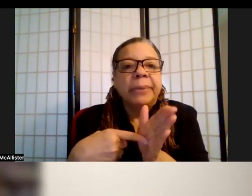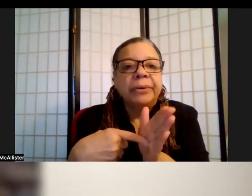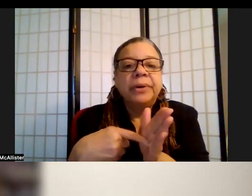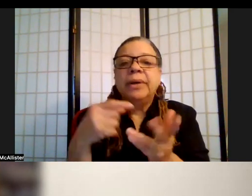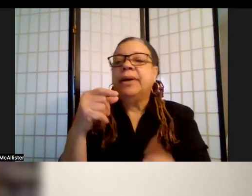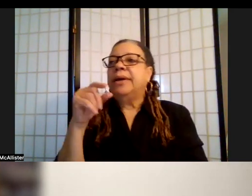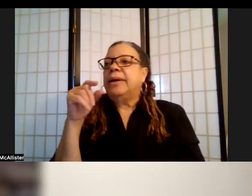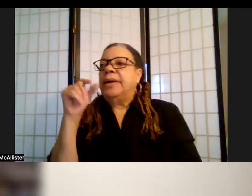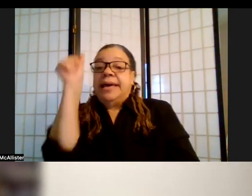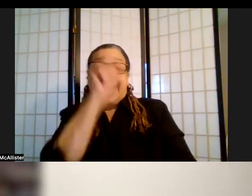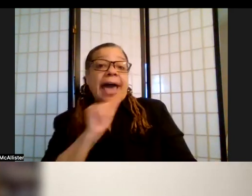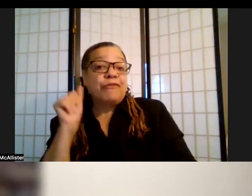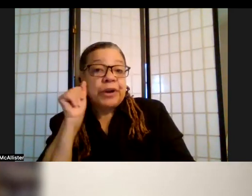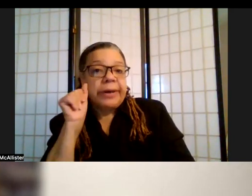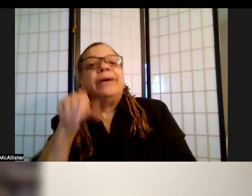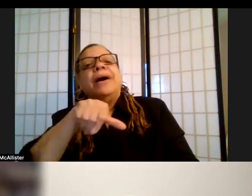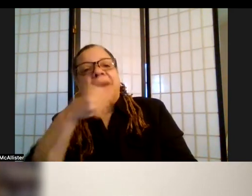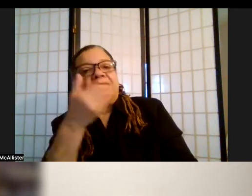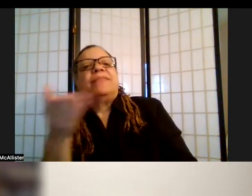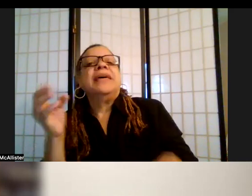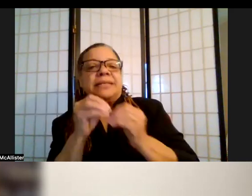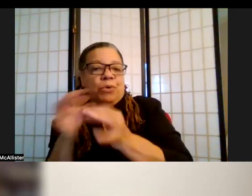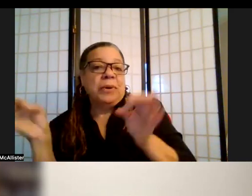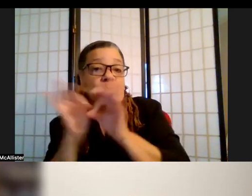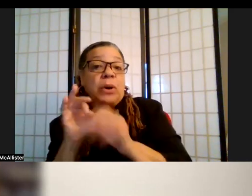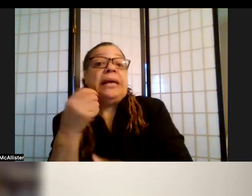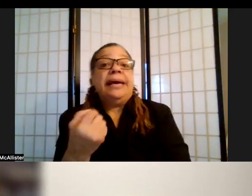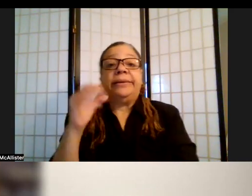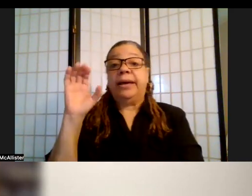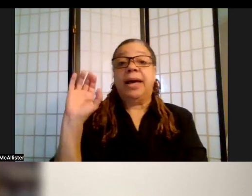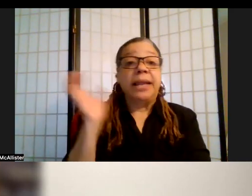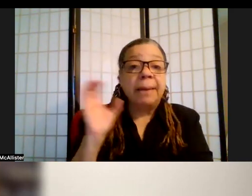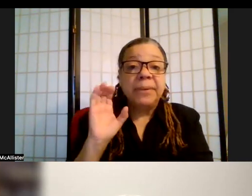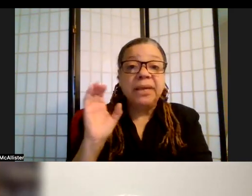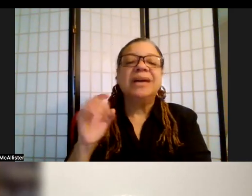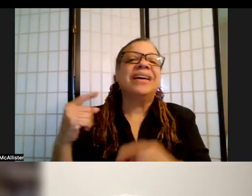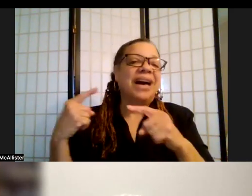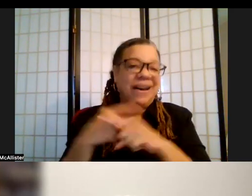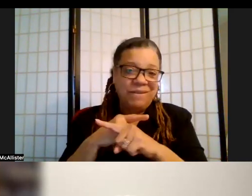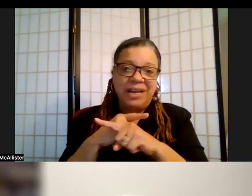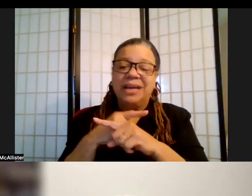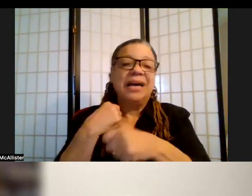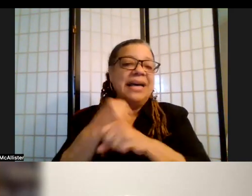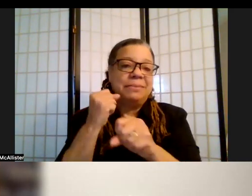things may be much more important, in Colombia, uh, conflict has really made an impact. So, I would say